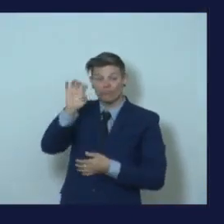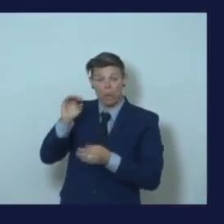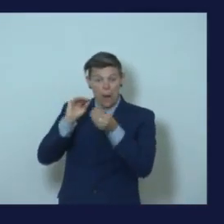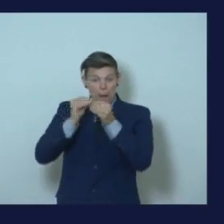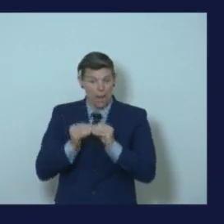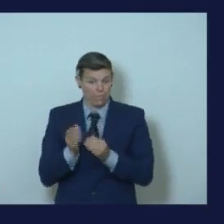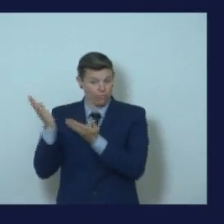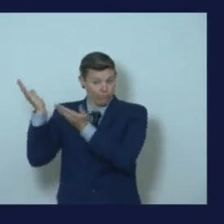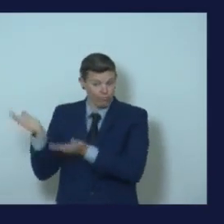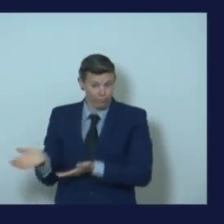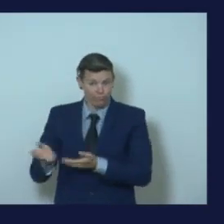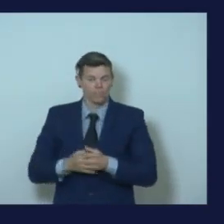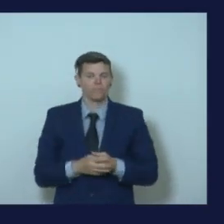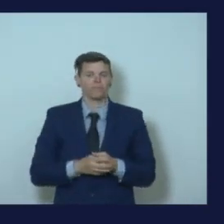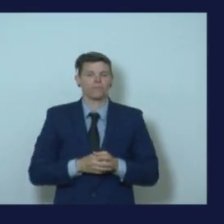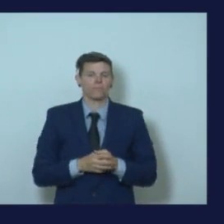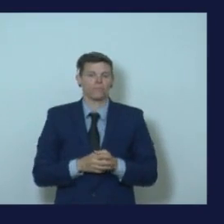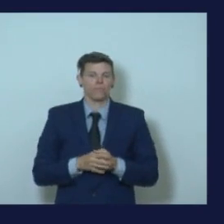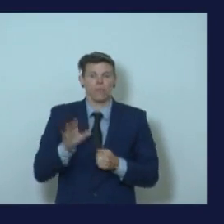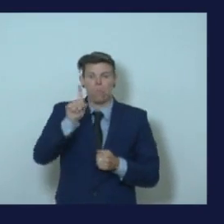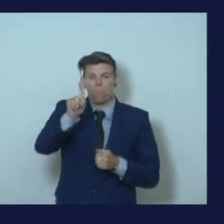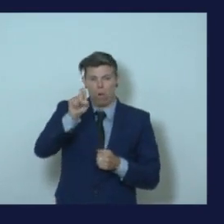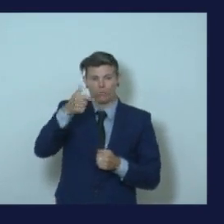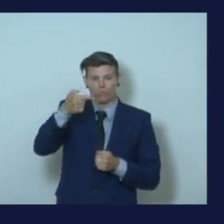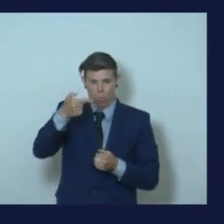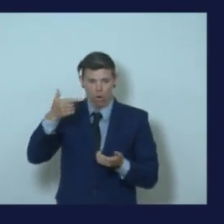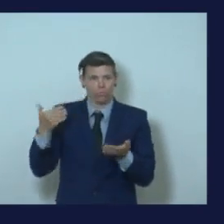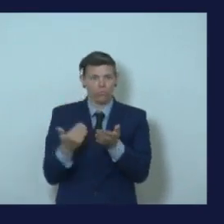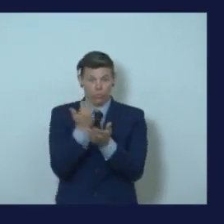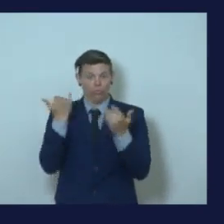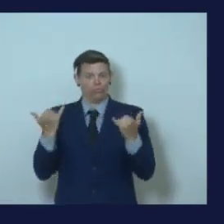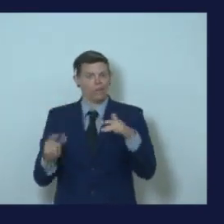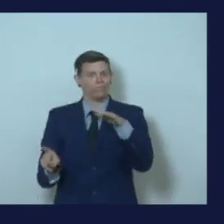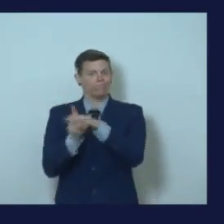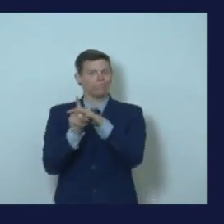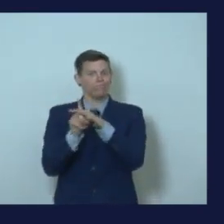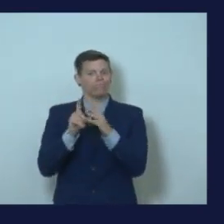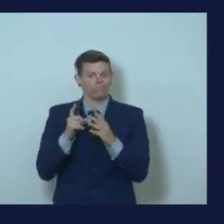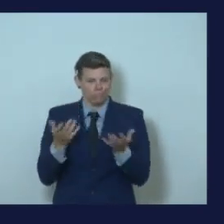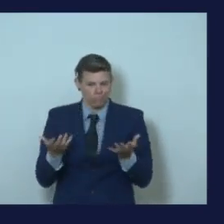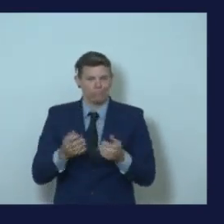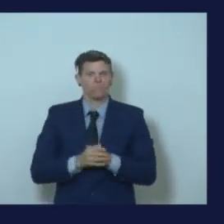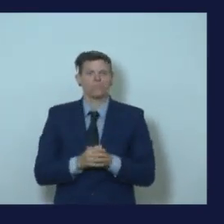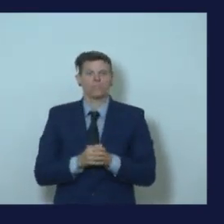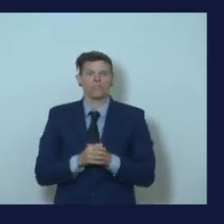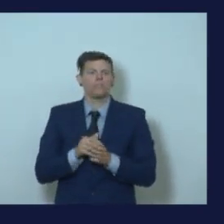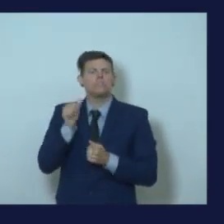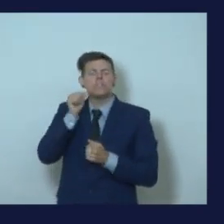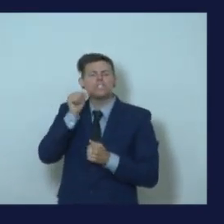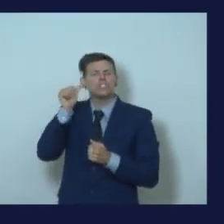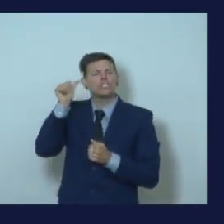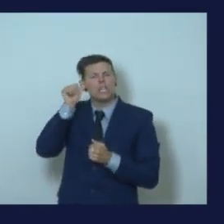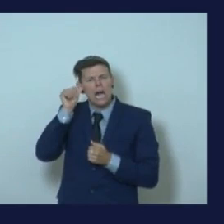SO WE’RE GOING TO START LIKE WE DO WITH THE CASE UPDATES AND WE’LL PUT IT UP ON A SLIDE FOR YOU.